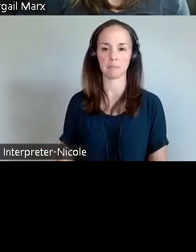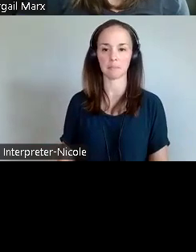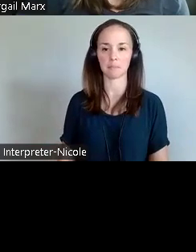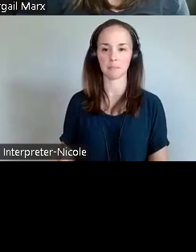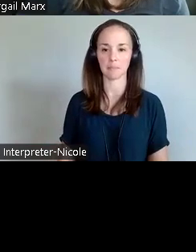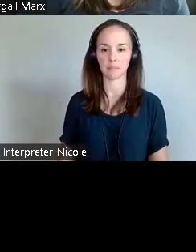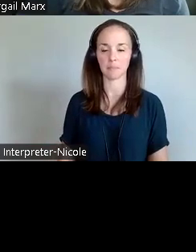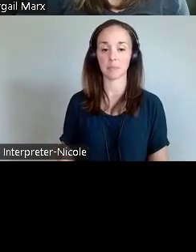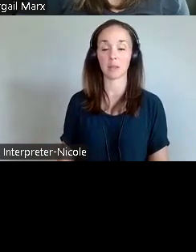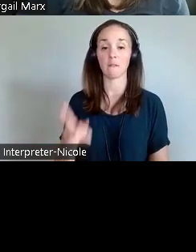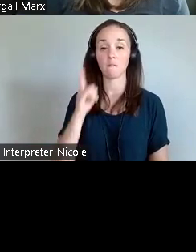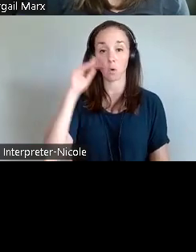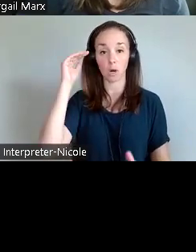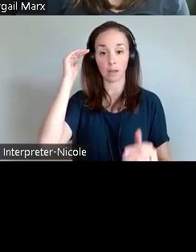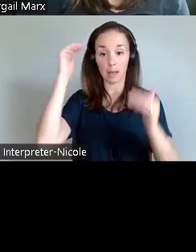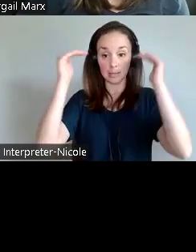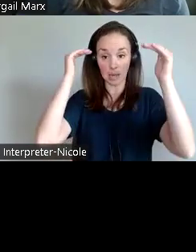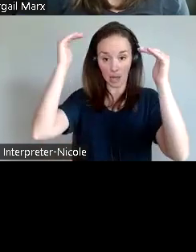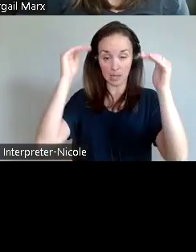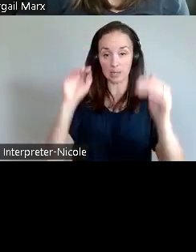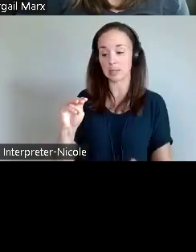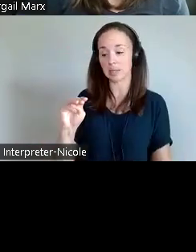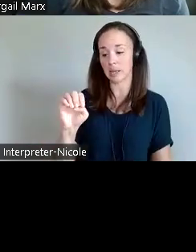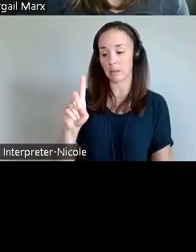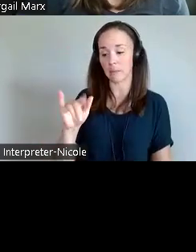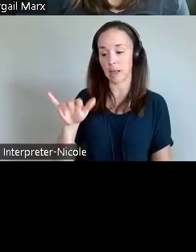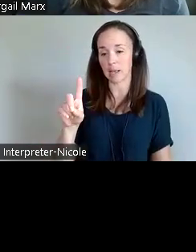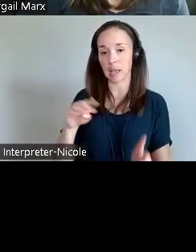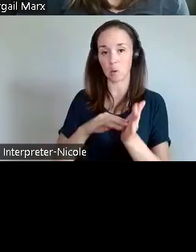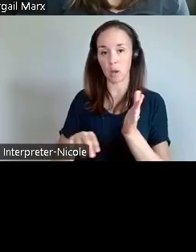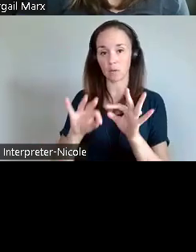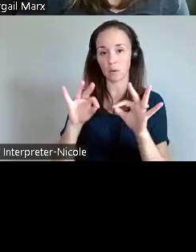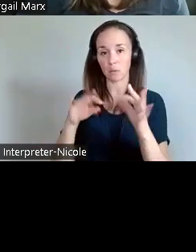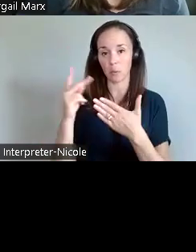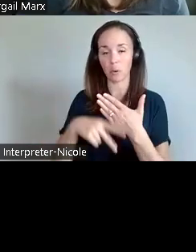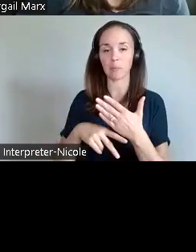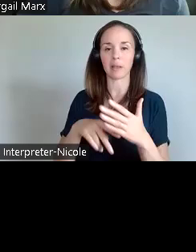For adults, similarly, the Medicaid waiver programs like Family Care, Iris and Partnership